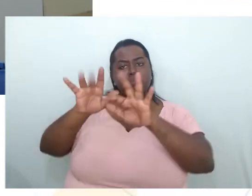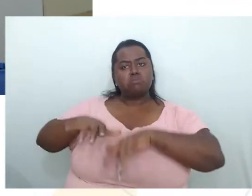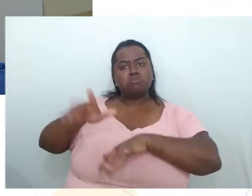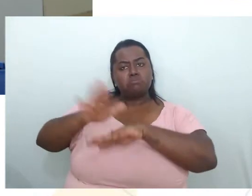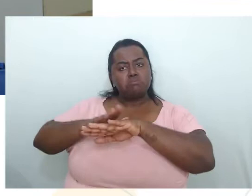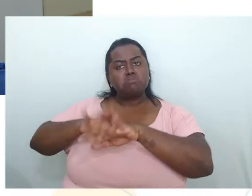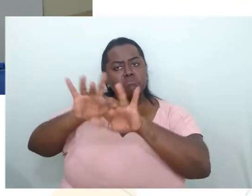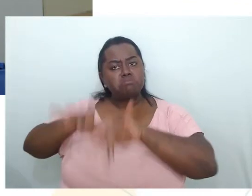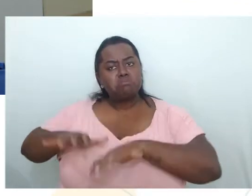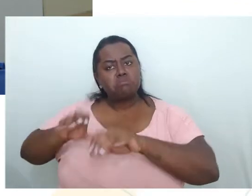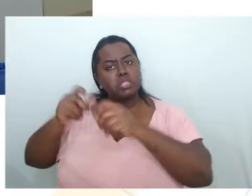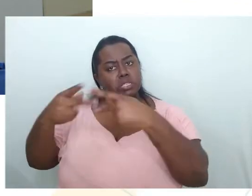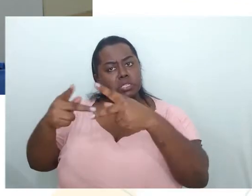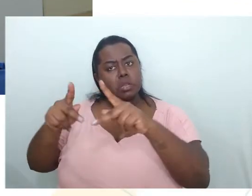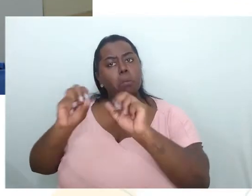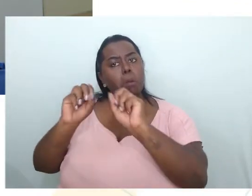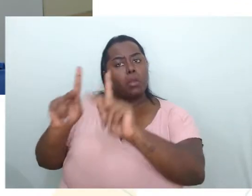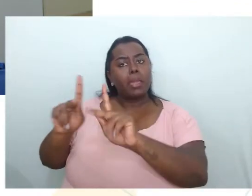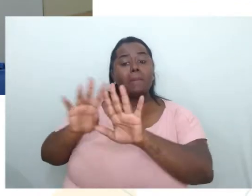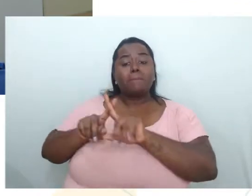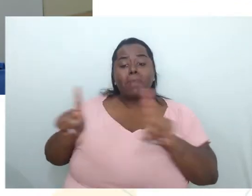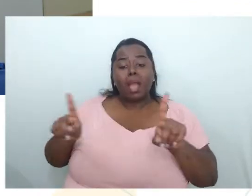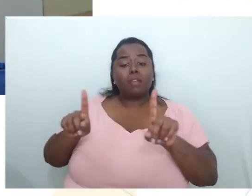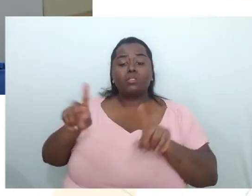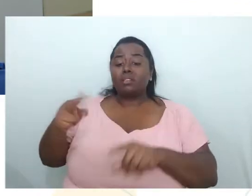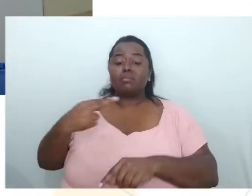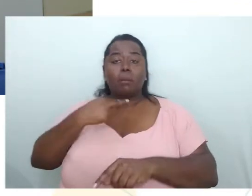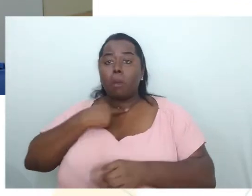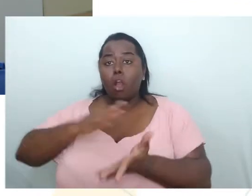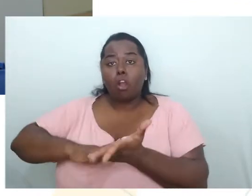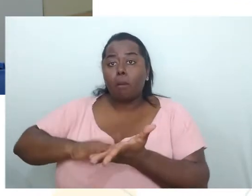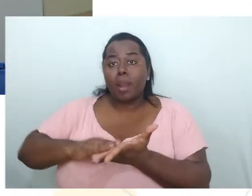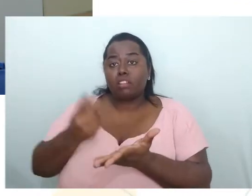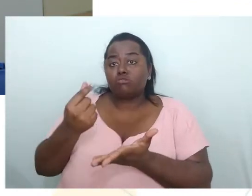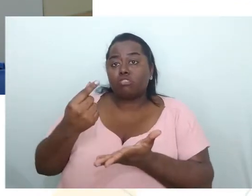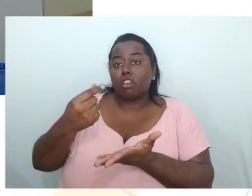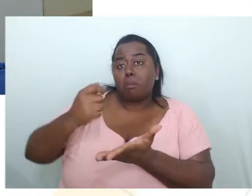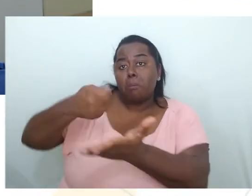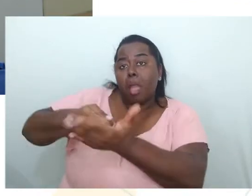it that's fine, but you can't charge money for people to have access to, you